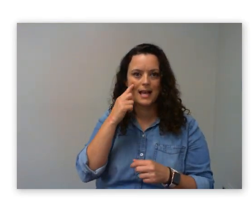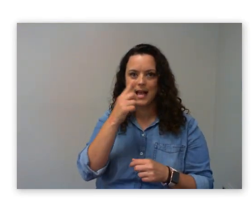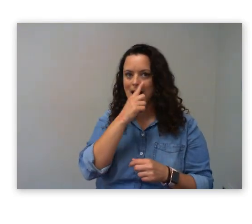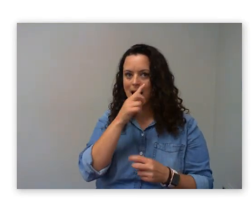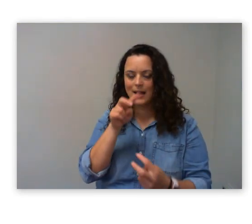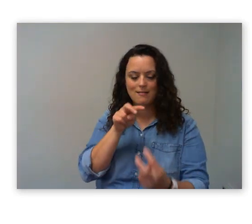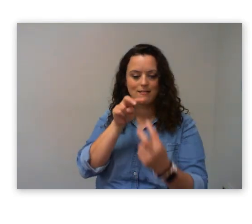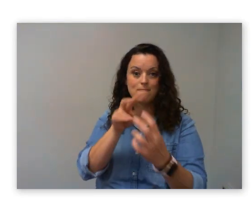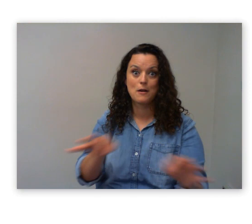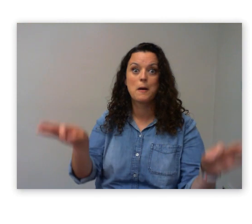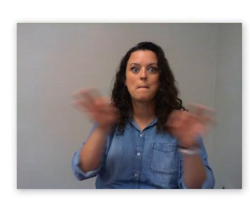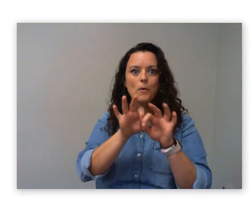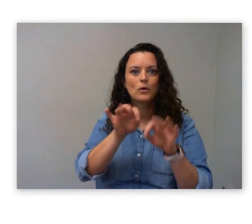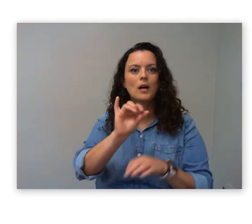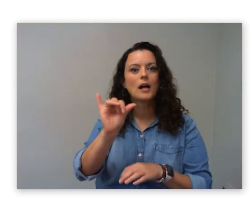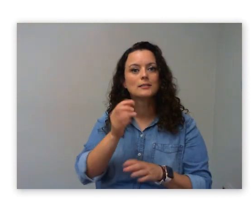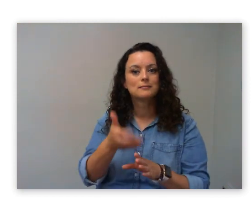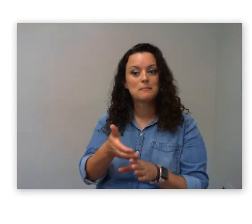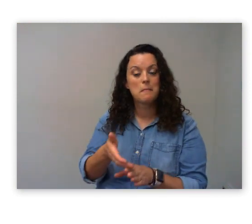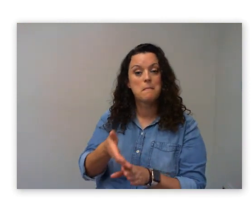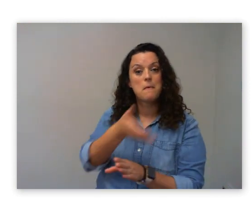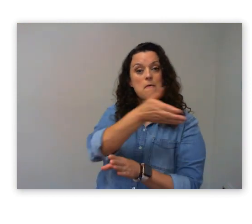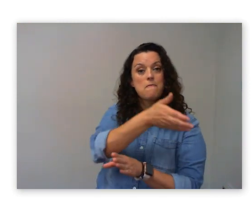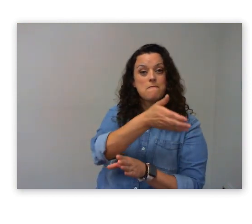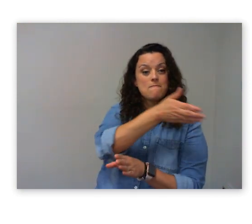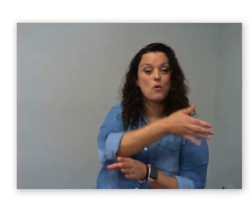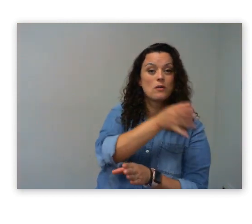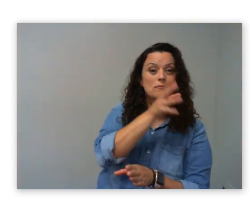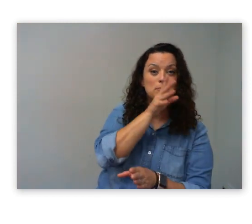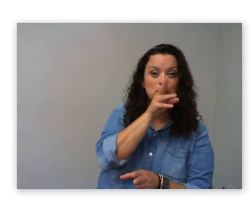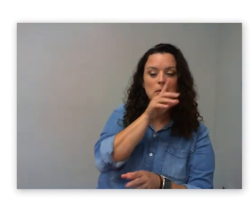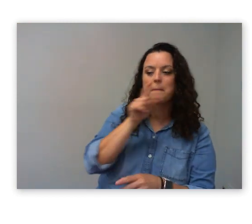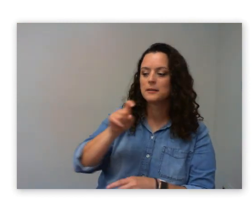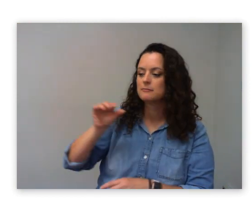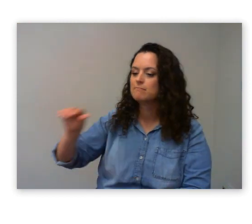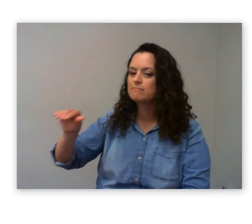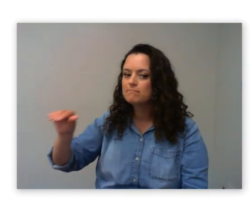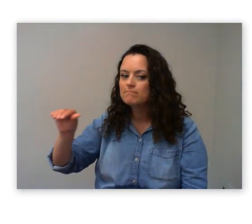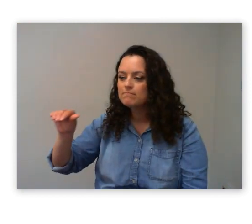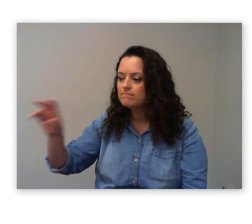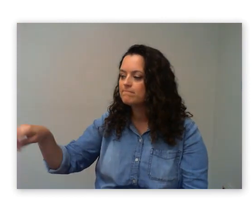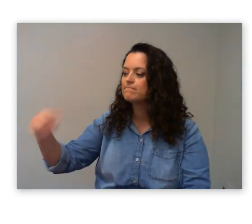you'll also want to get your their attention before talking so if you're talking and they're